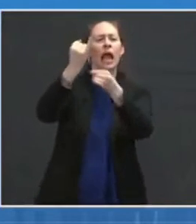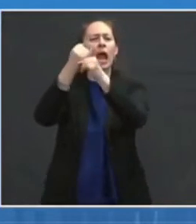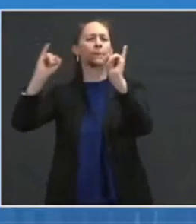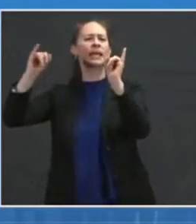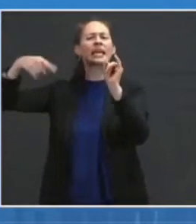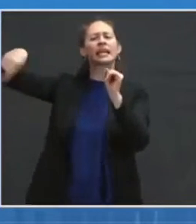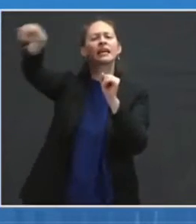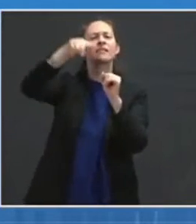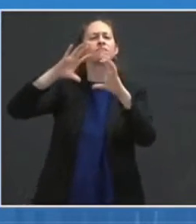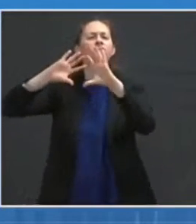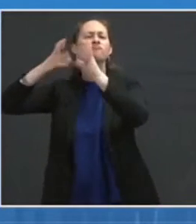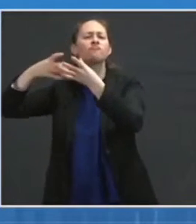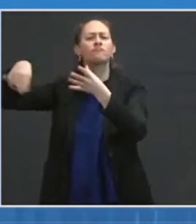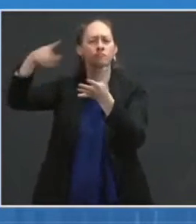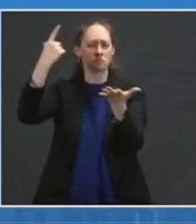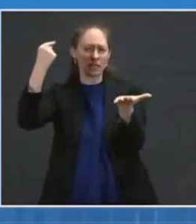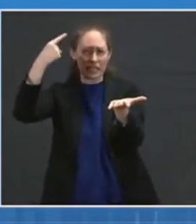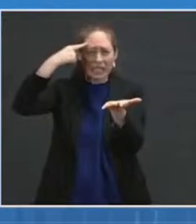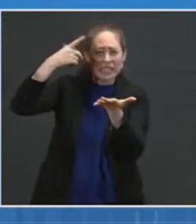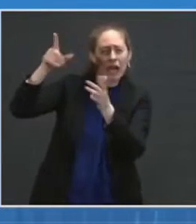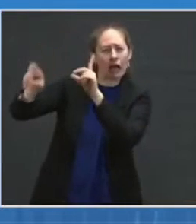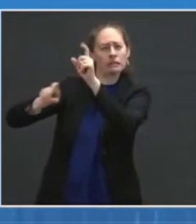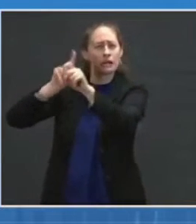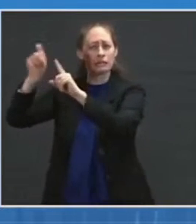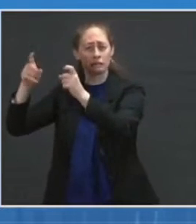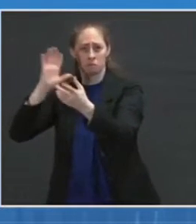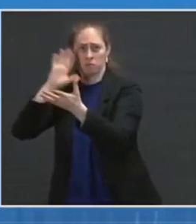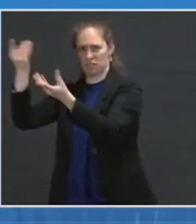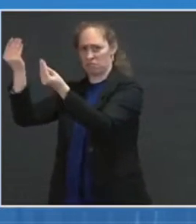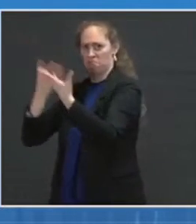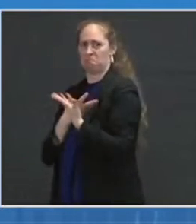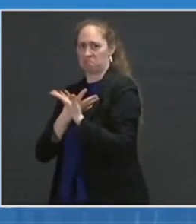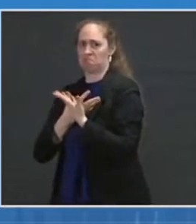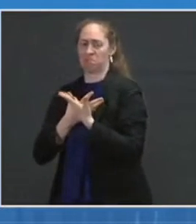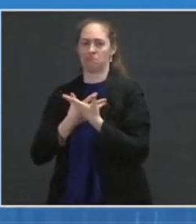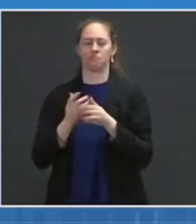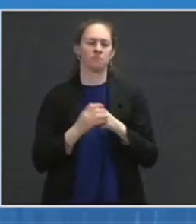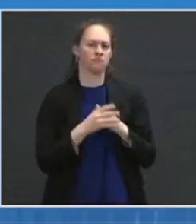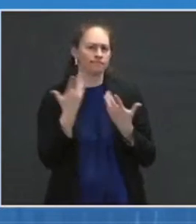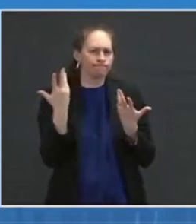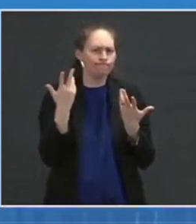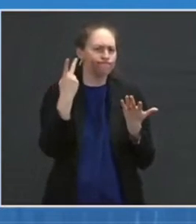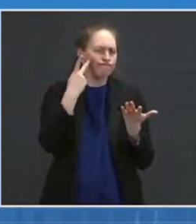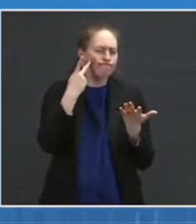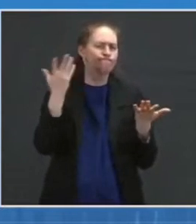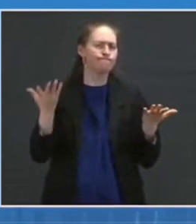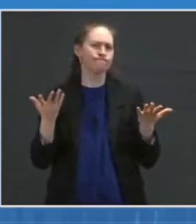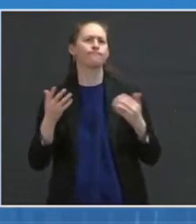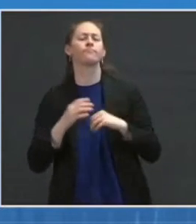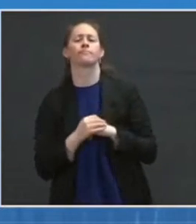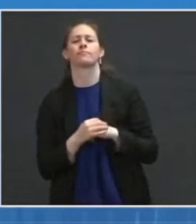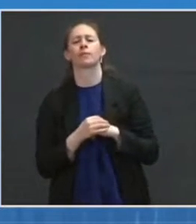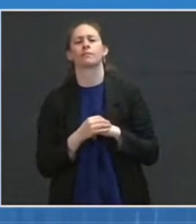ADVISORY COMMITTEE, AND WE SHOULD BE HEARING FROM THEM